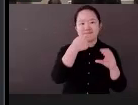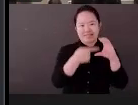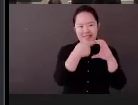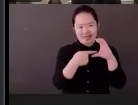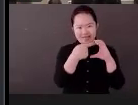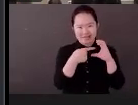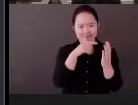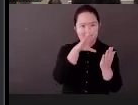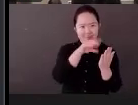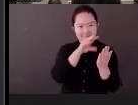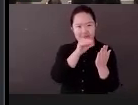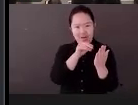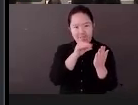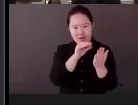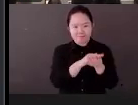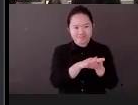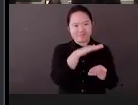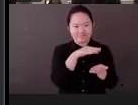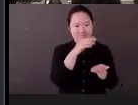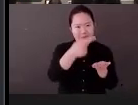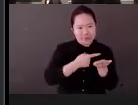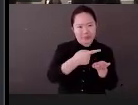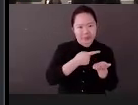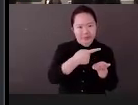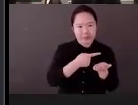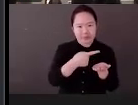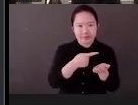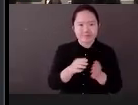recording the flow there. Now there is